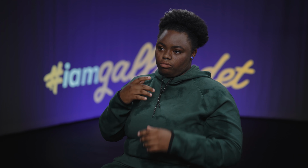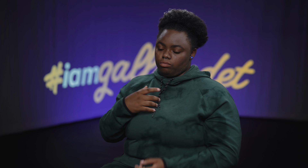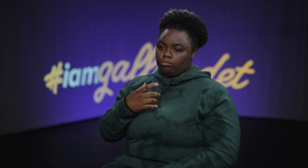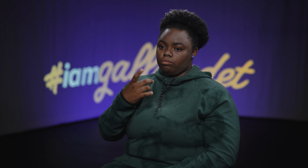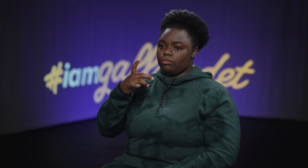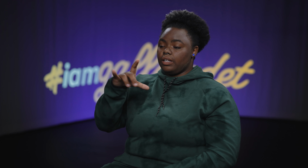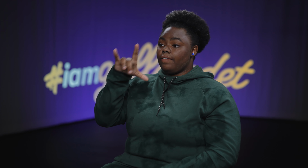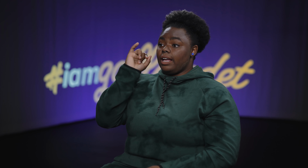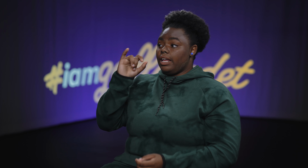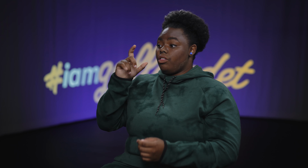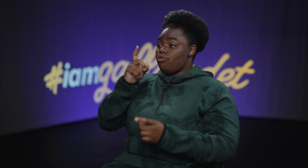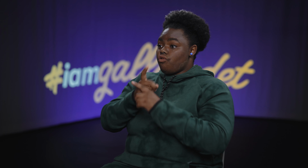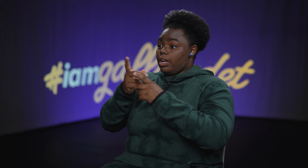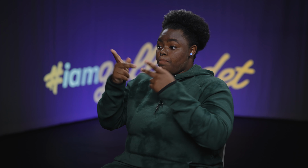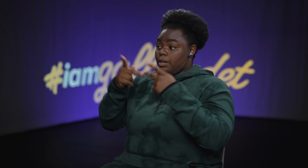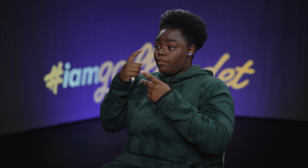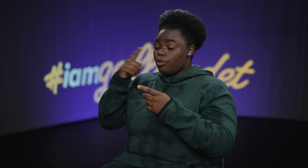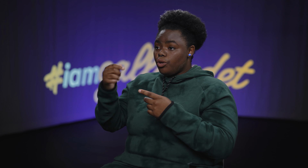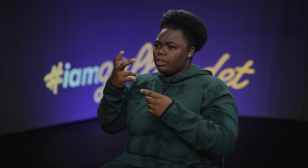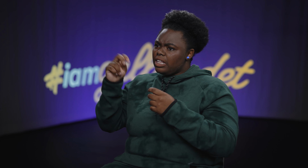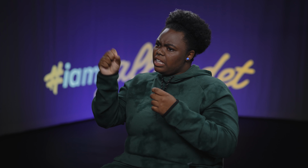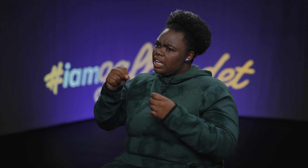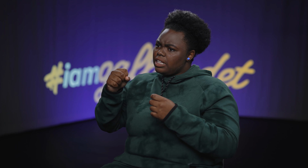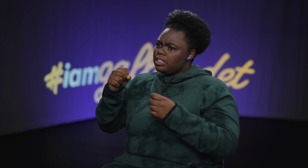If Gallaudet is the right place for you, then yeah.